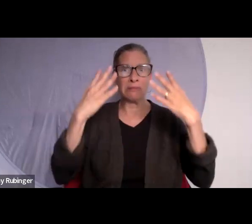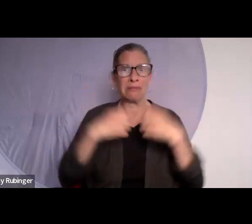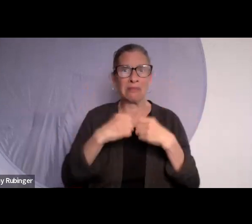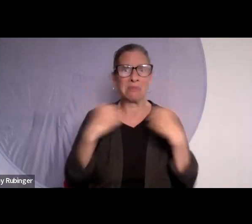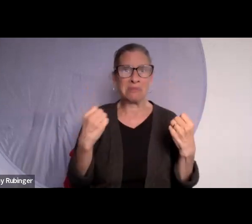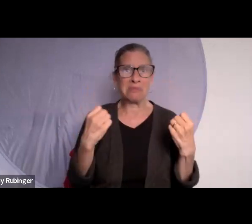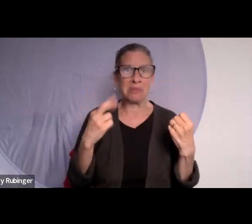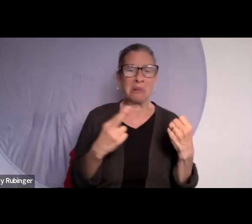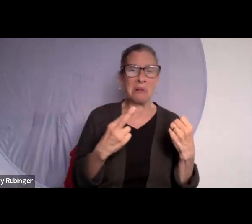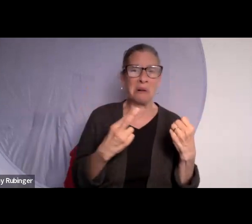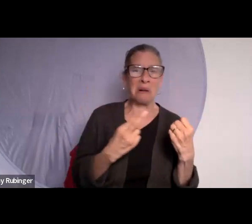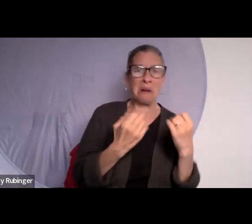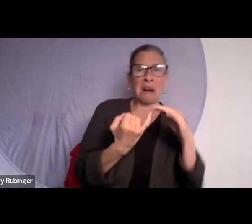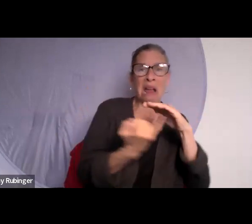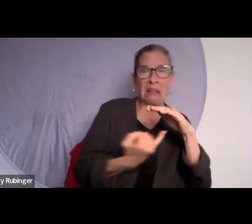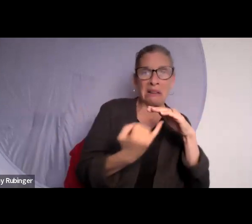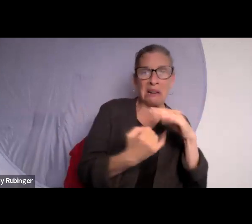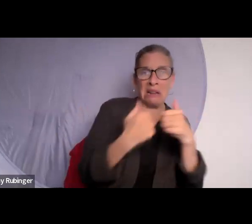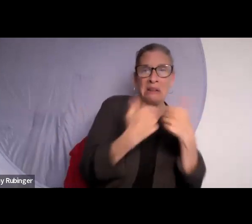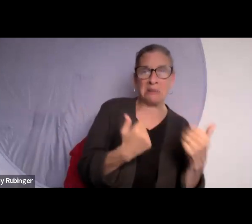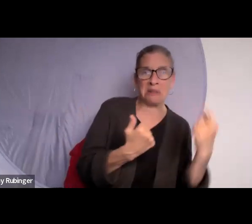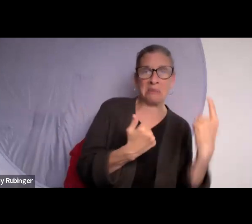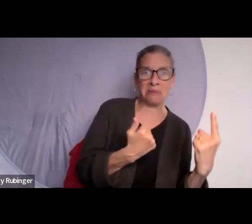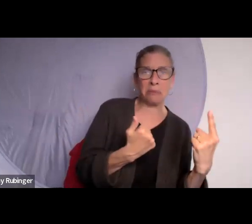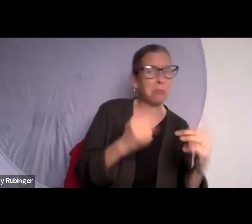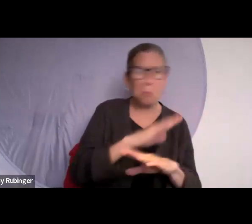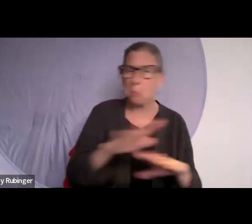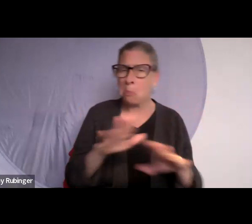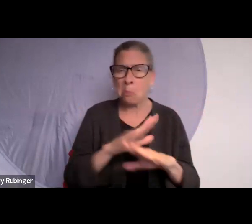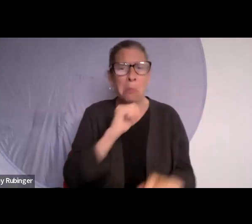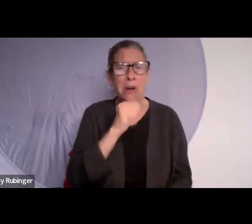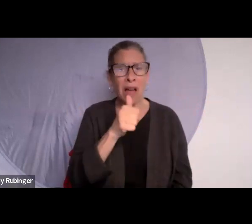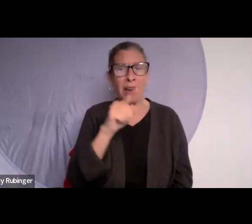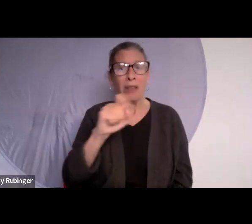from their peers, rather, the the tool is accessible from the